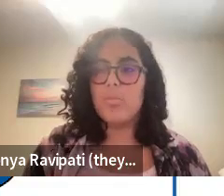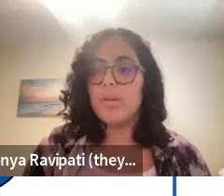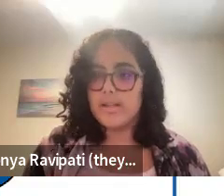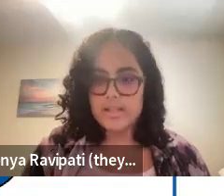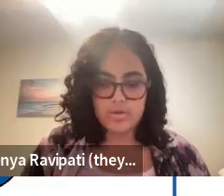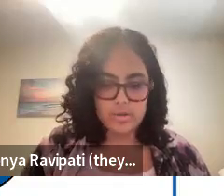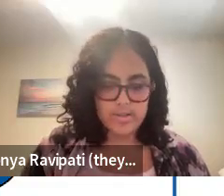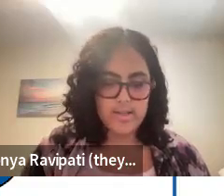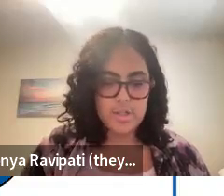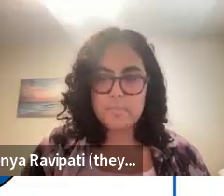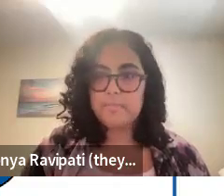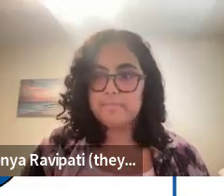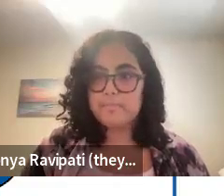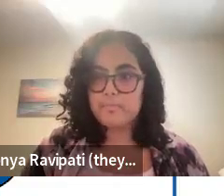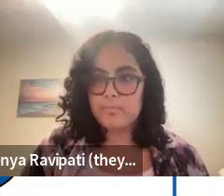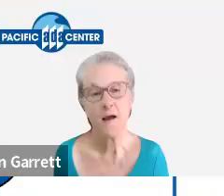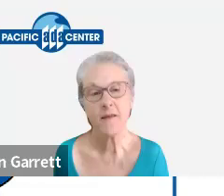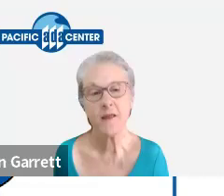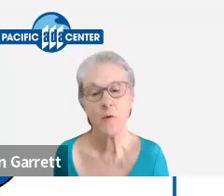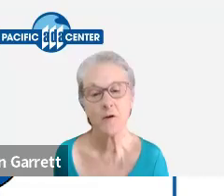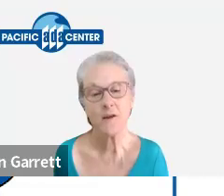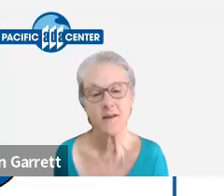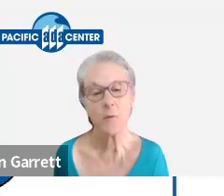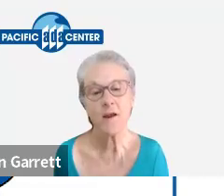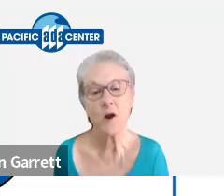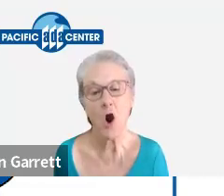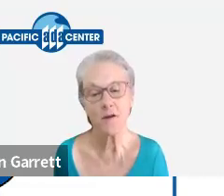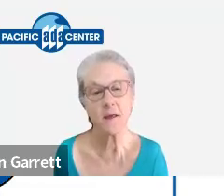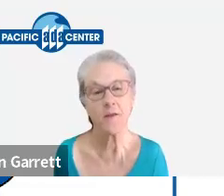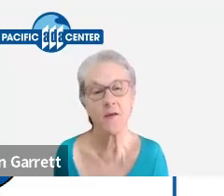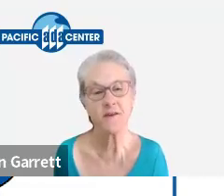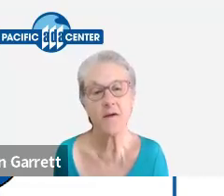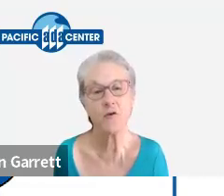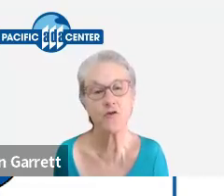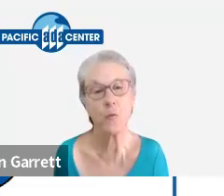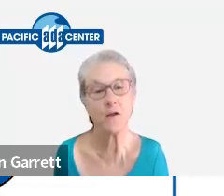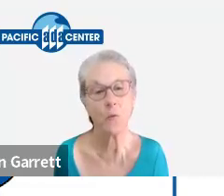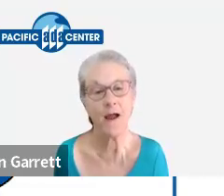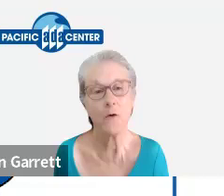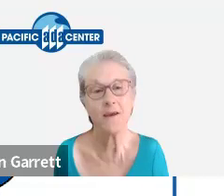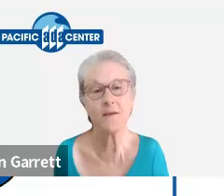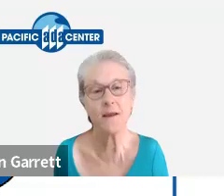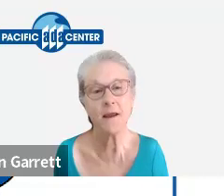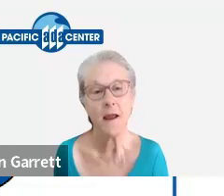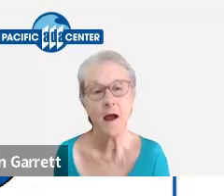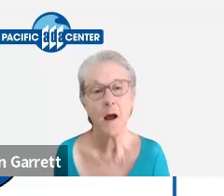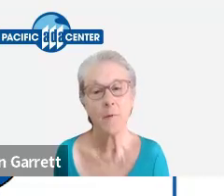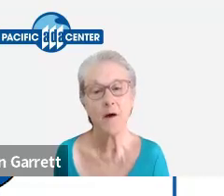come with institutionalization. JAN GARRETT: Yeah, I think they were little kids. They were in carts that staff could just wheel around easily.